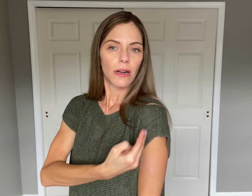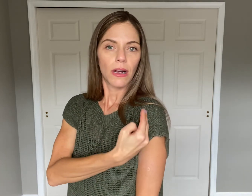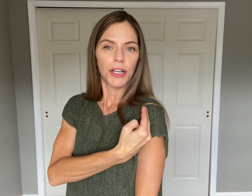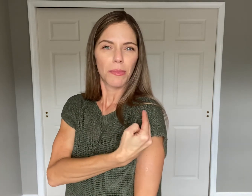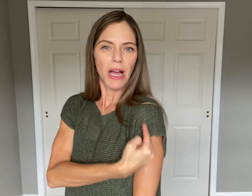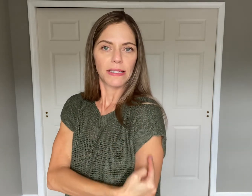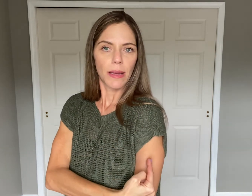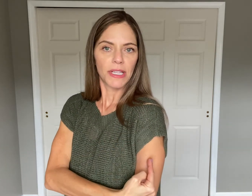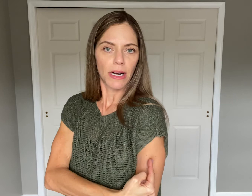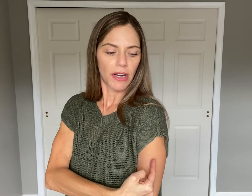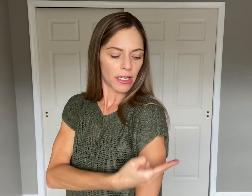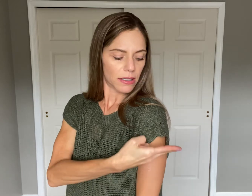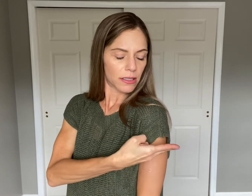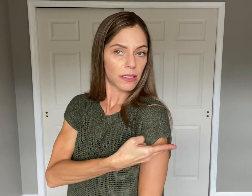on your bicep area.